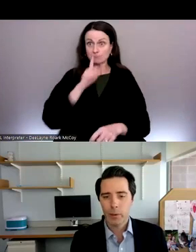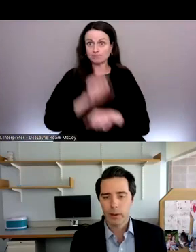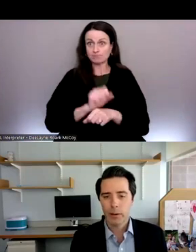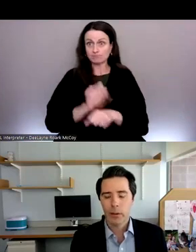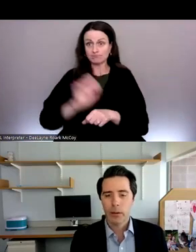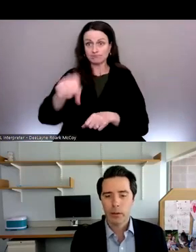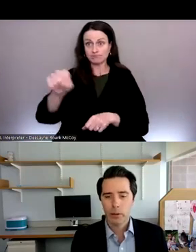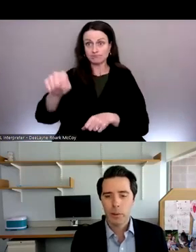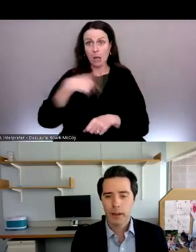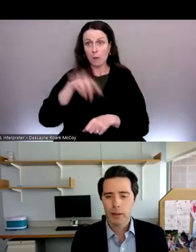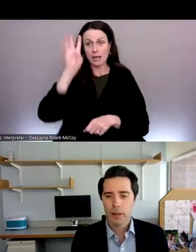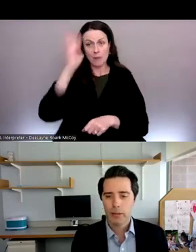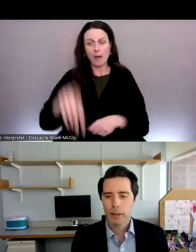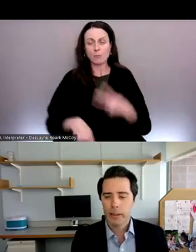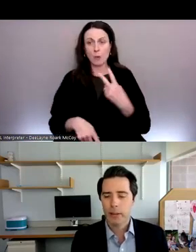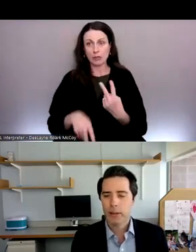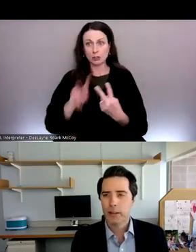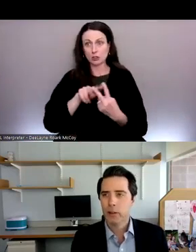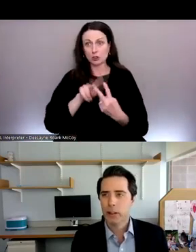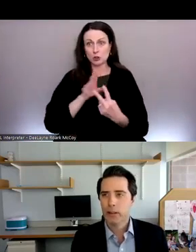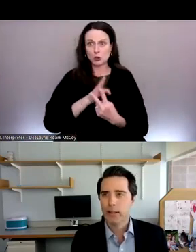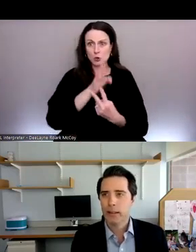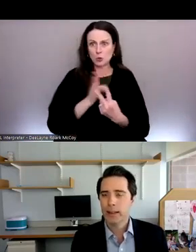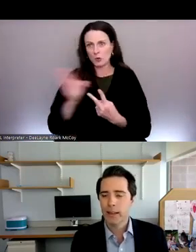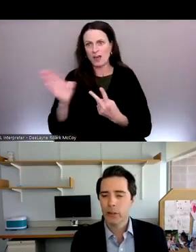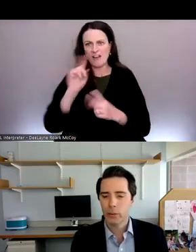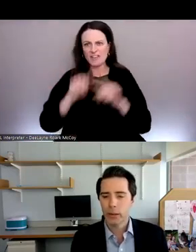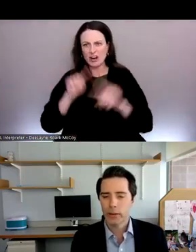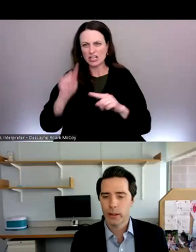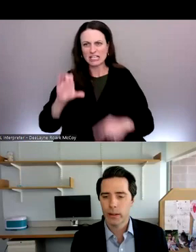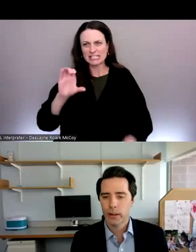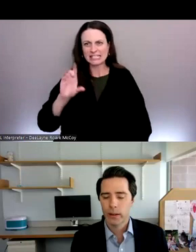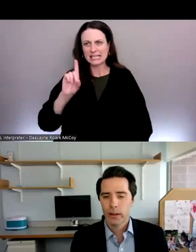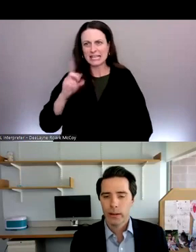up with two pathogenic variations in the